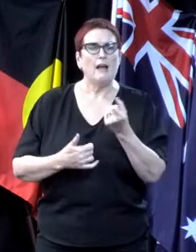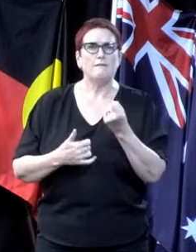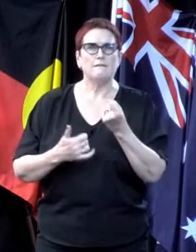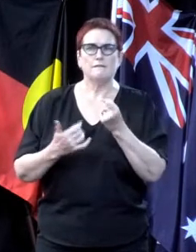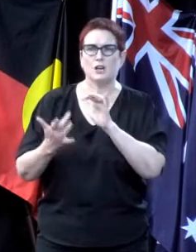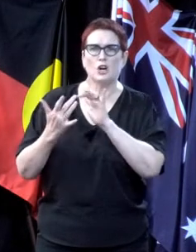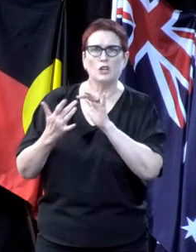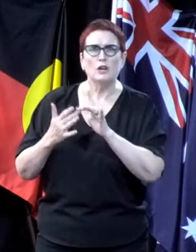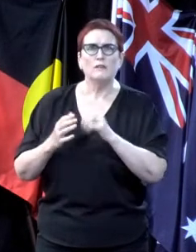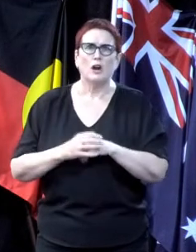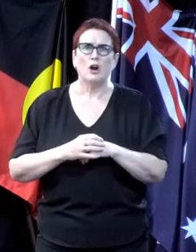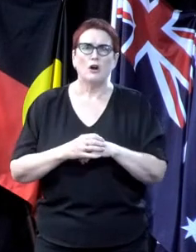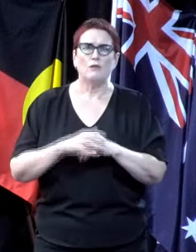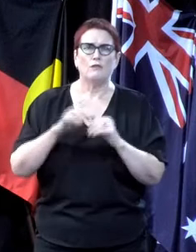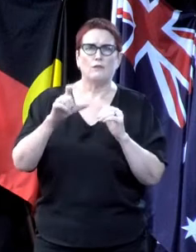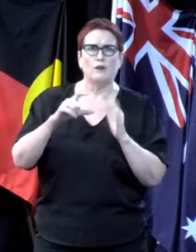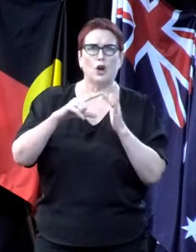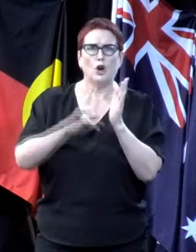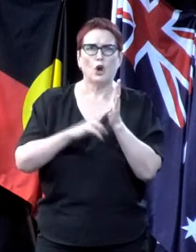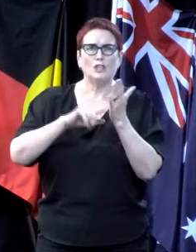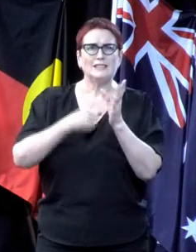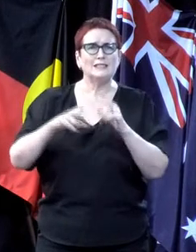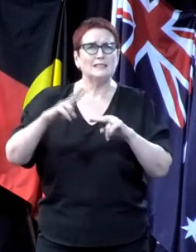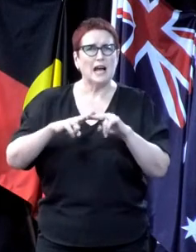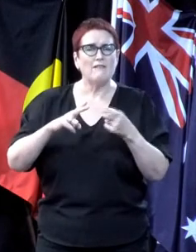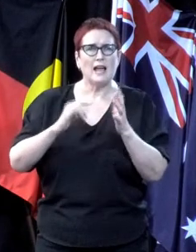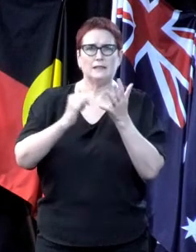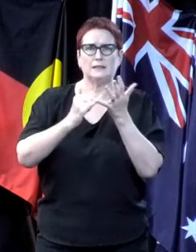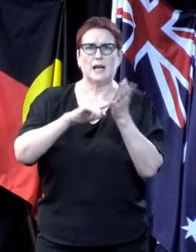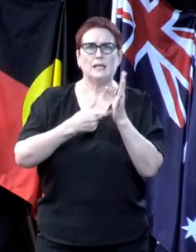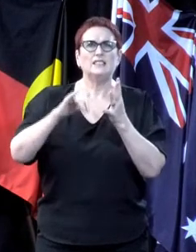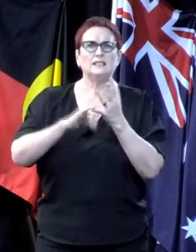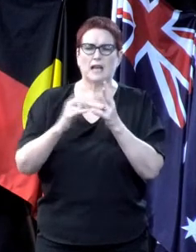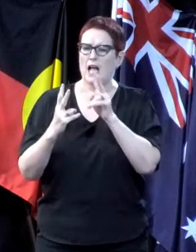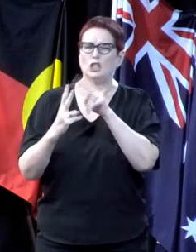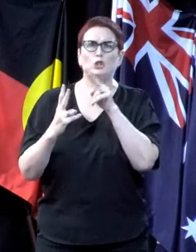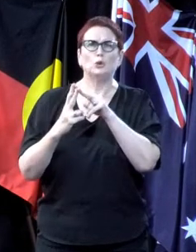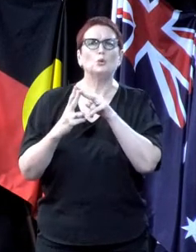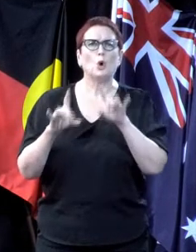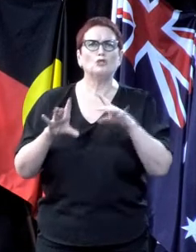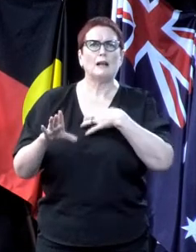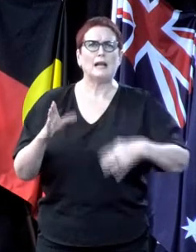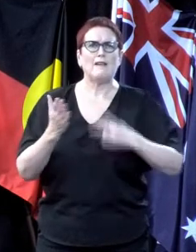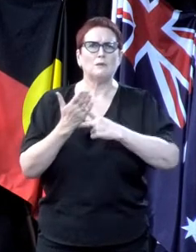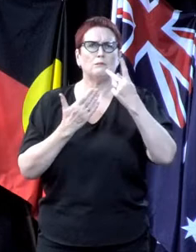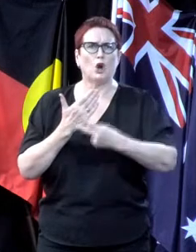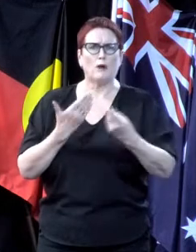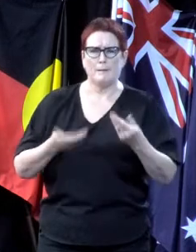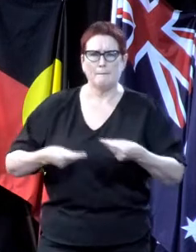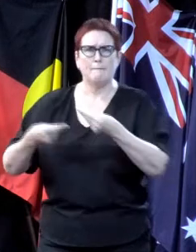of Clontarf and STARS, two federally funded programs that are placed in schools to support the engagement